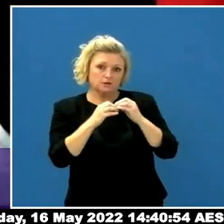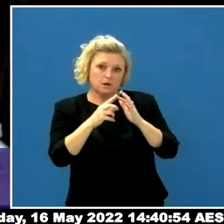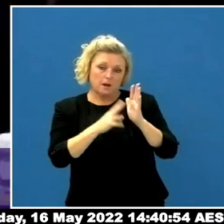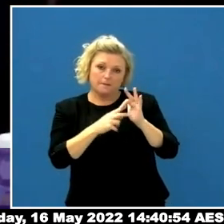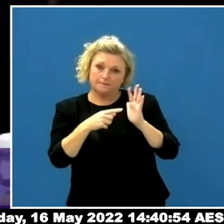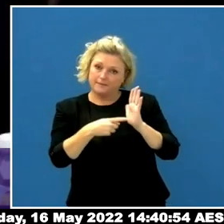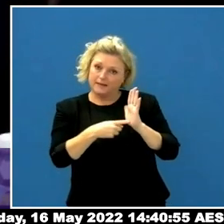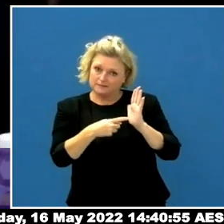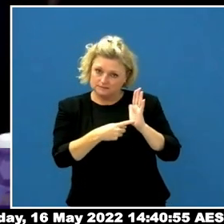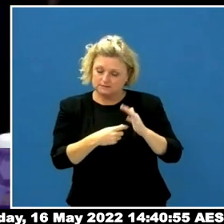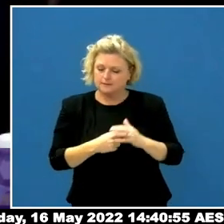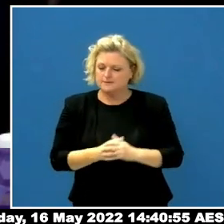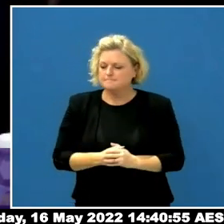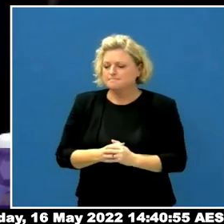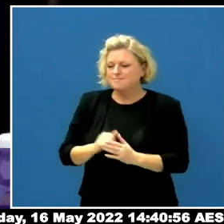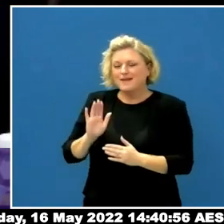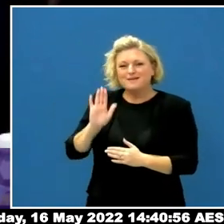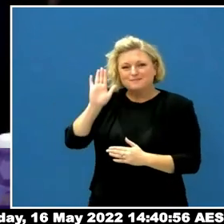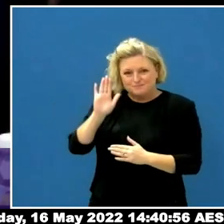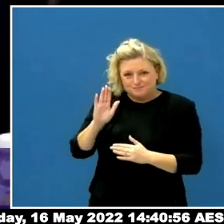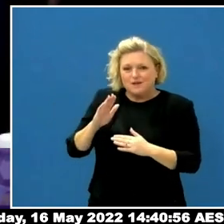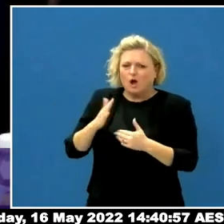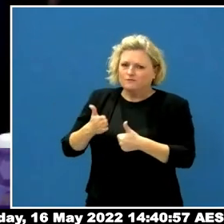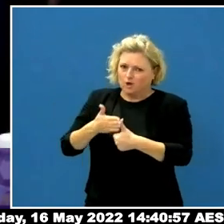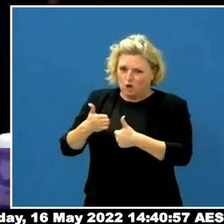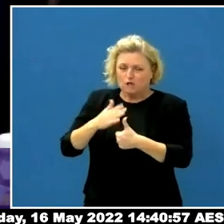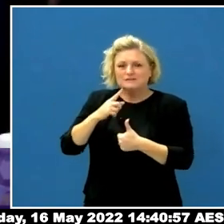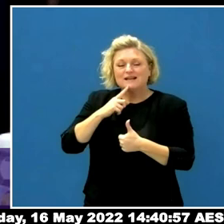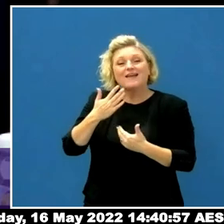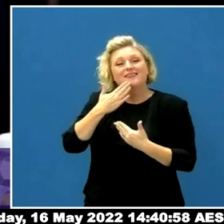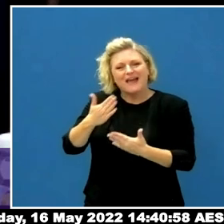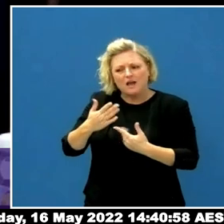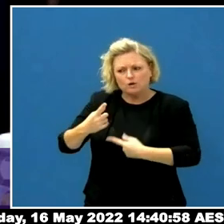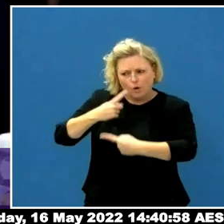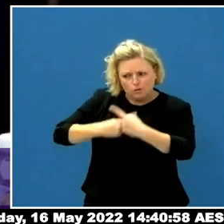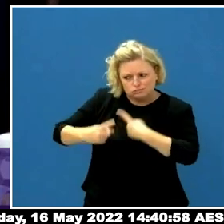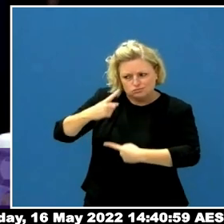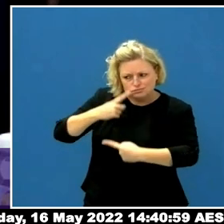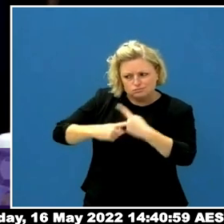Firstly to say thank you very much, Lilly, for talking to us today, giving evidence.